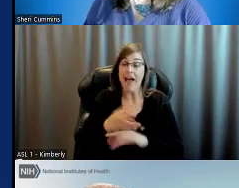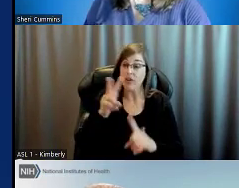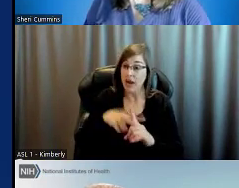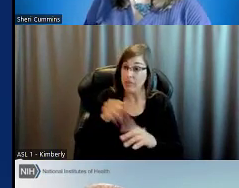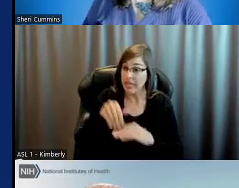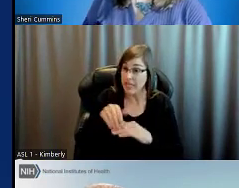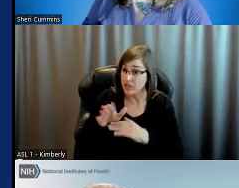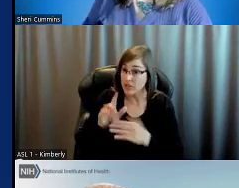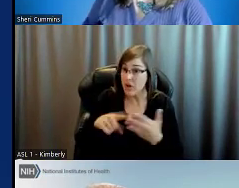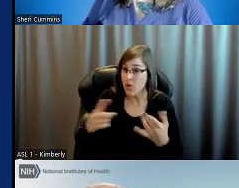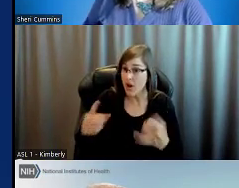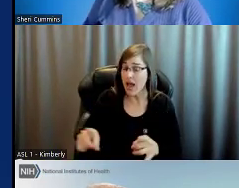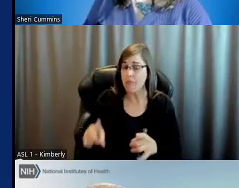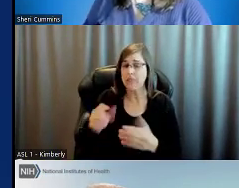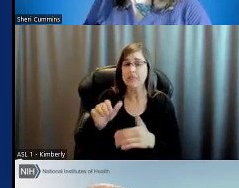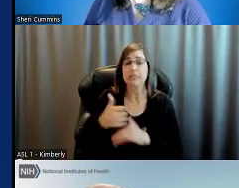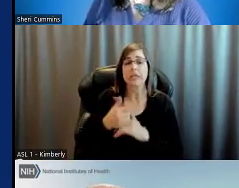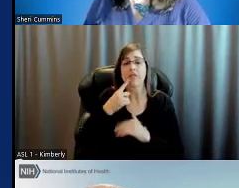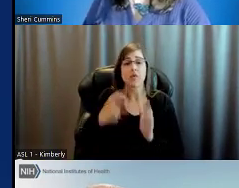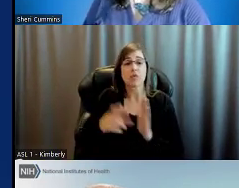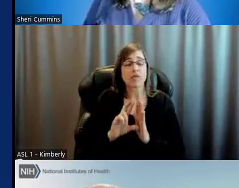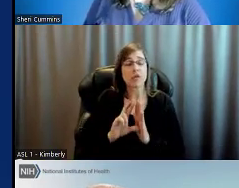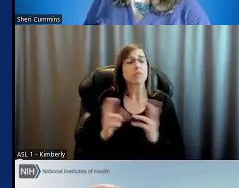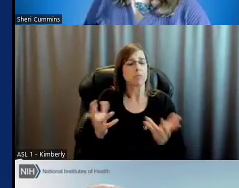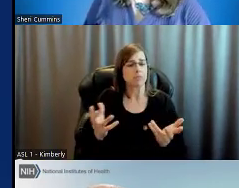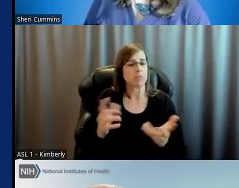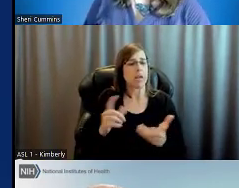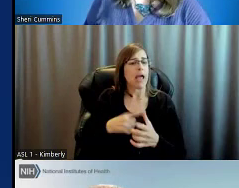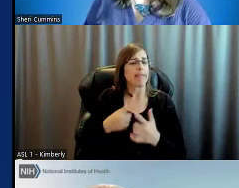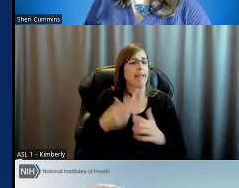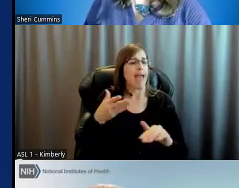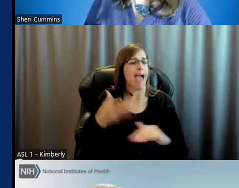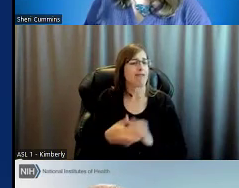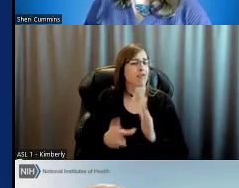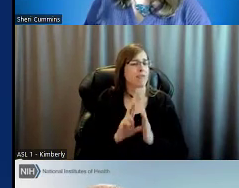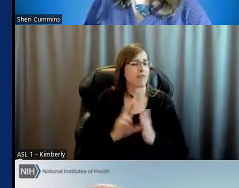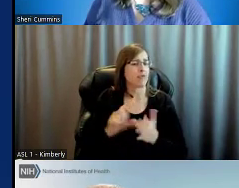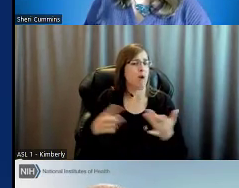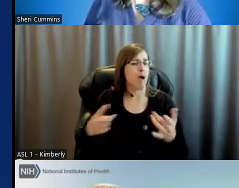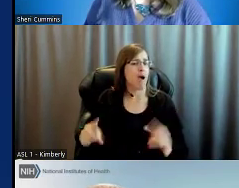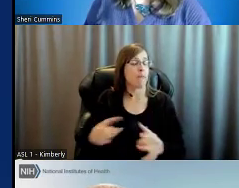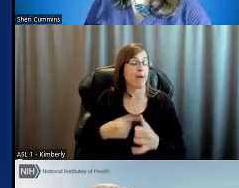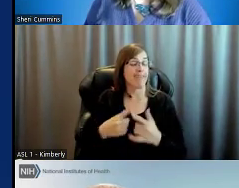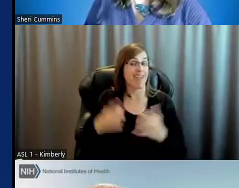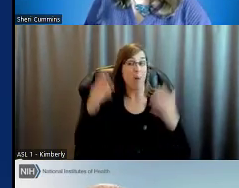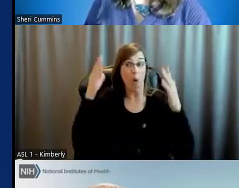and it's being set up for review and what happens after the review and hopefully after you get an award.